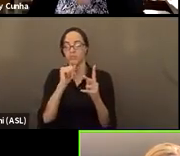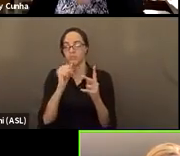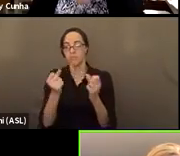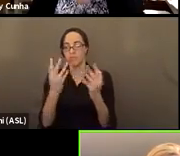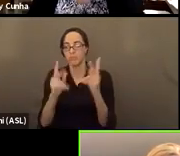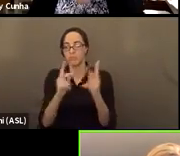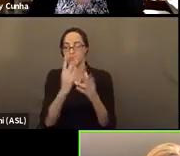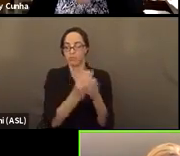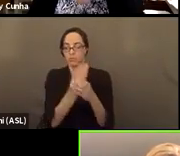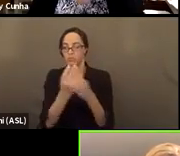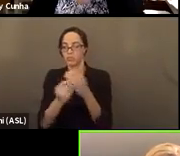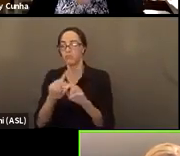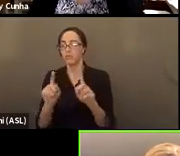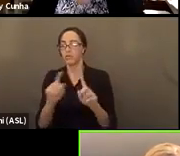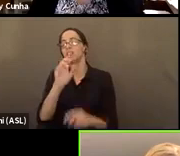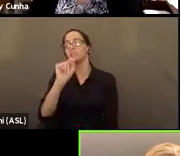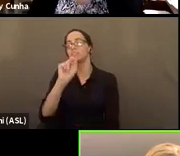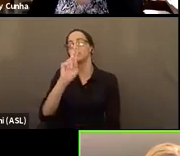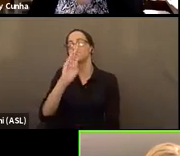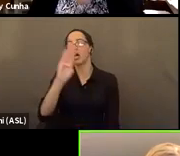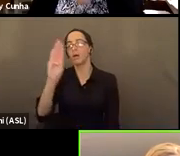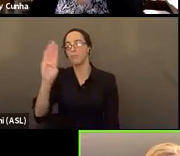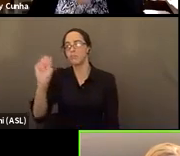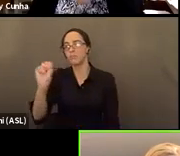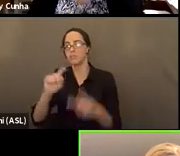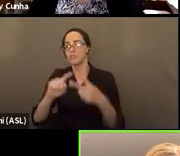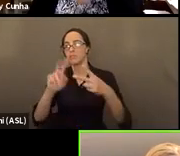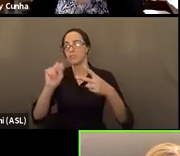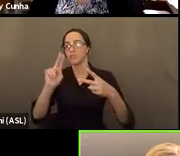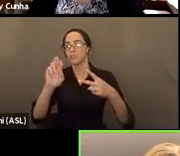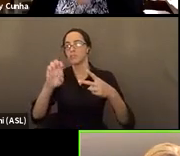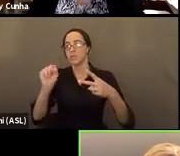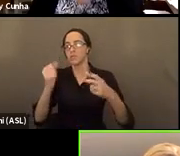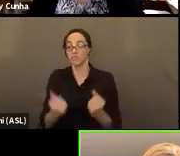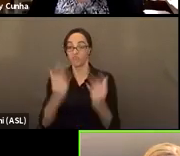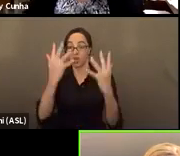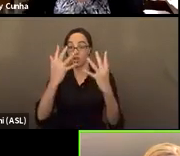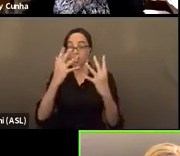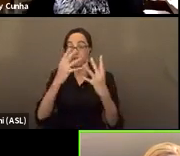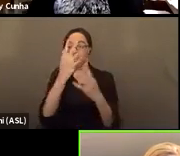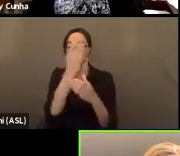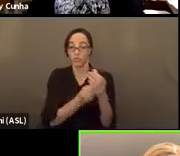and the majority of those people were seniors and disabled who were not able to evacuate in time